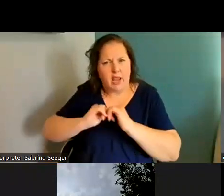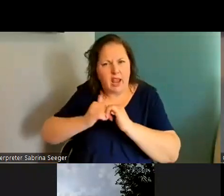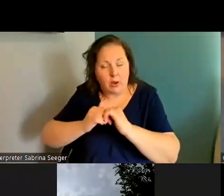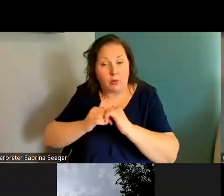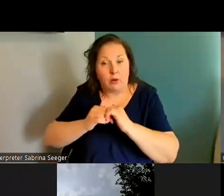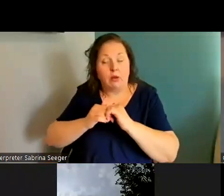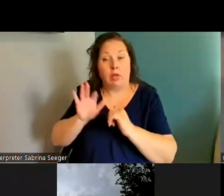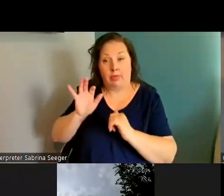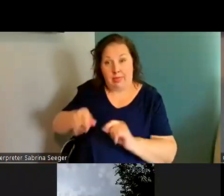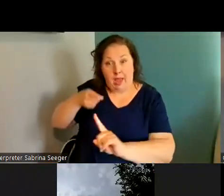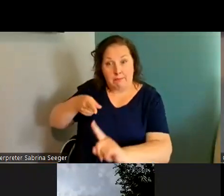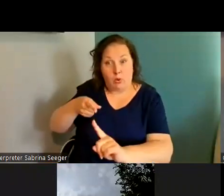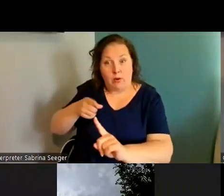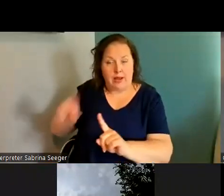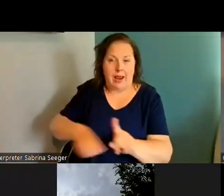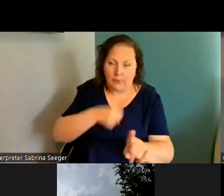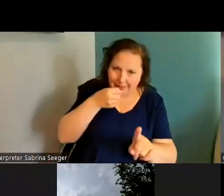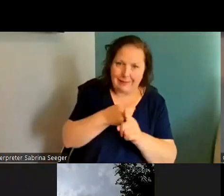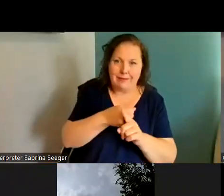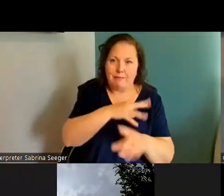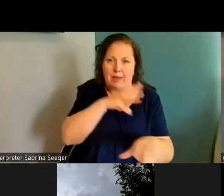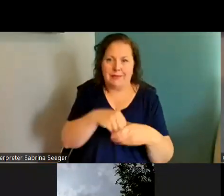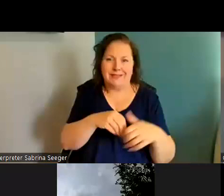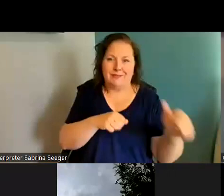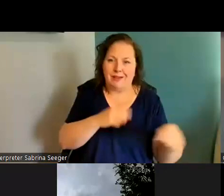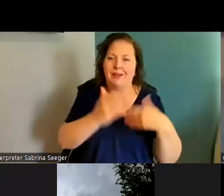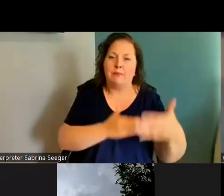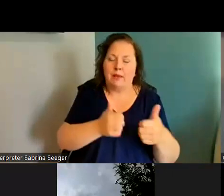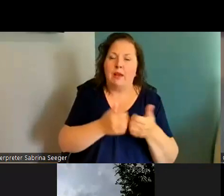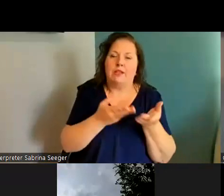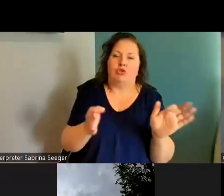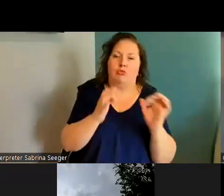how does it impact his or her involvement and progress in the general education curriculum.